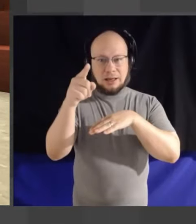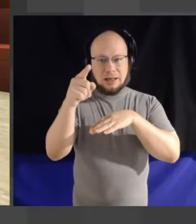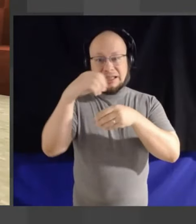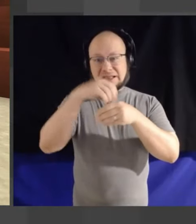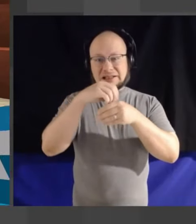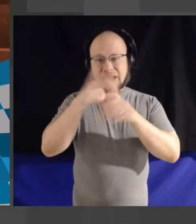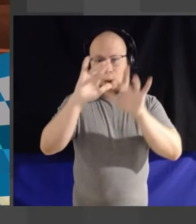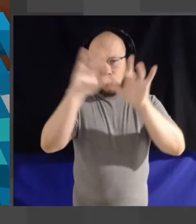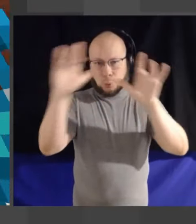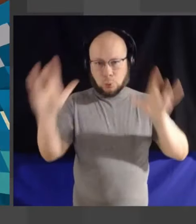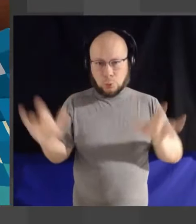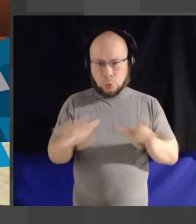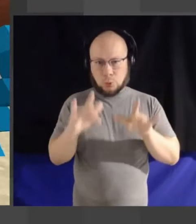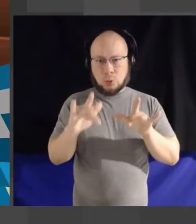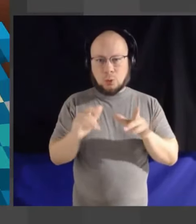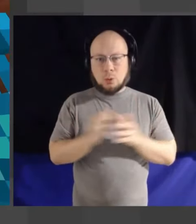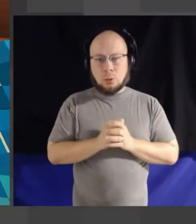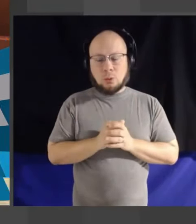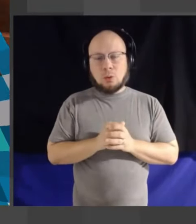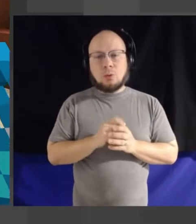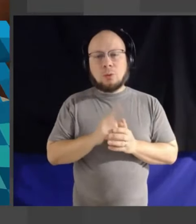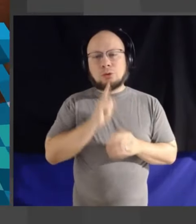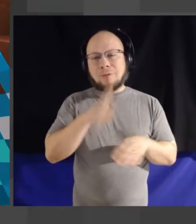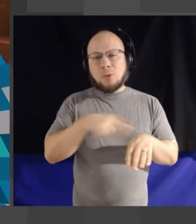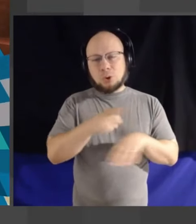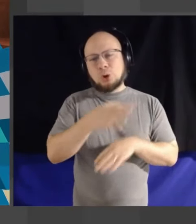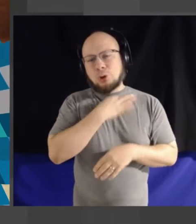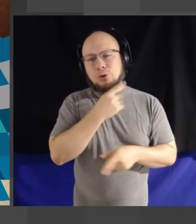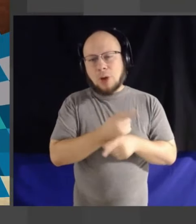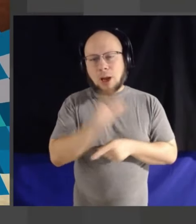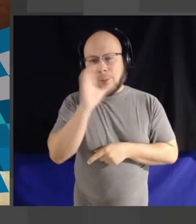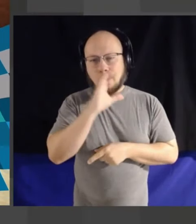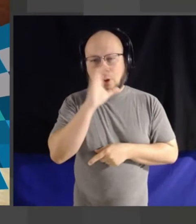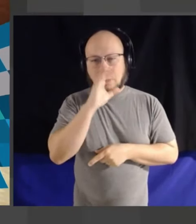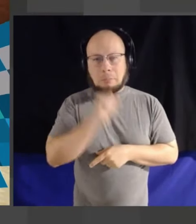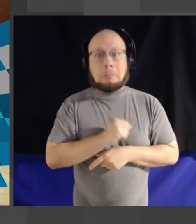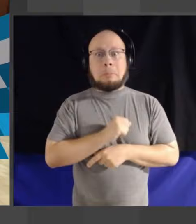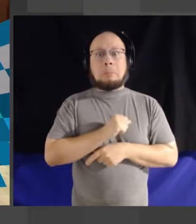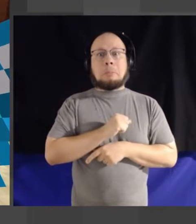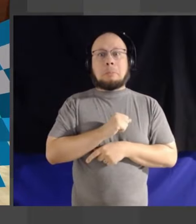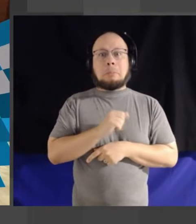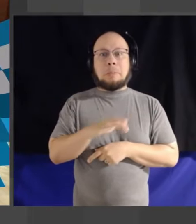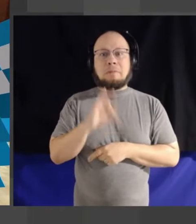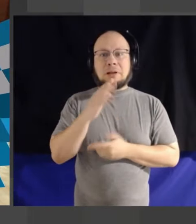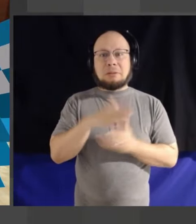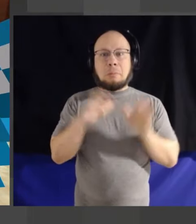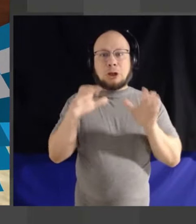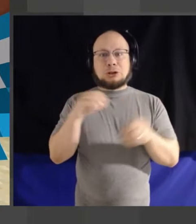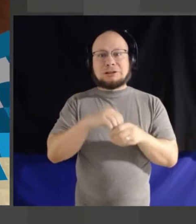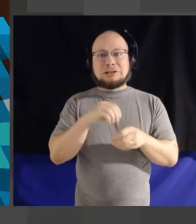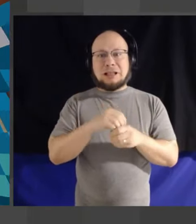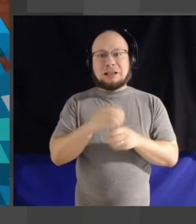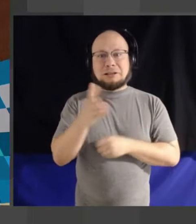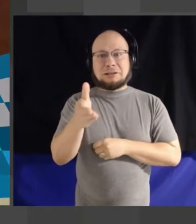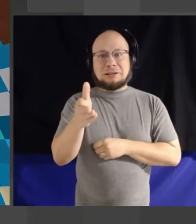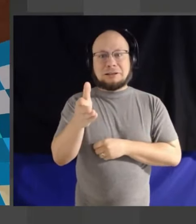HAVE A MOUNTAIN THAT IS HOLLOW AND BEING THE WARRIORS THAT WE ARE WE WENT EXPLORING AND